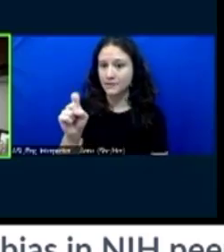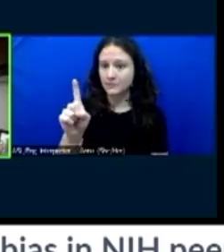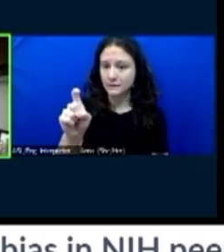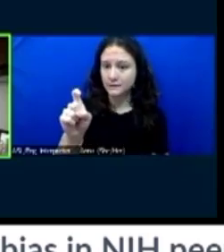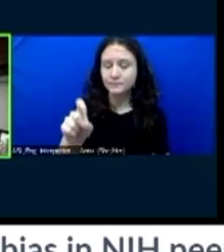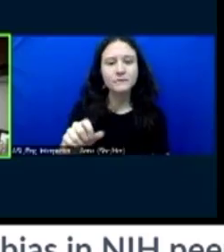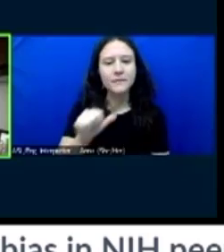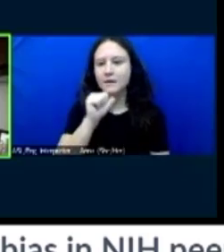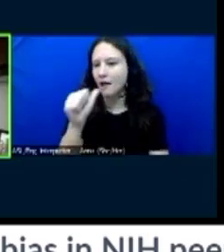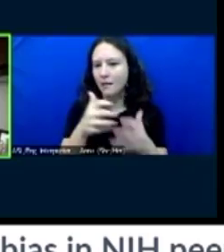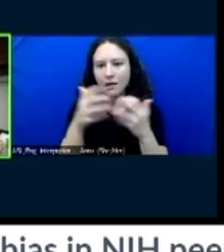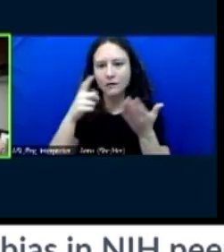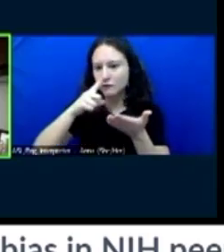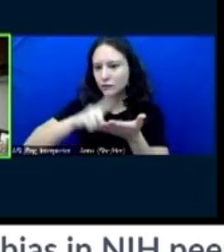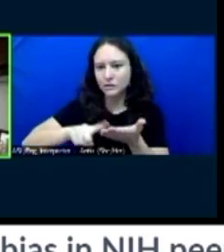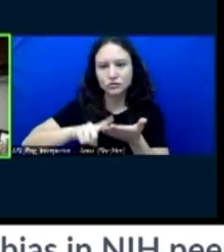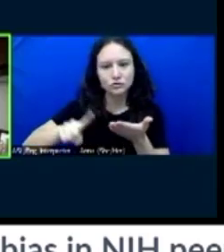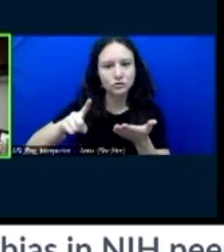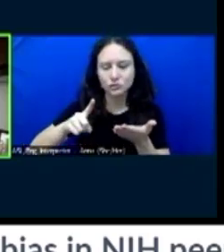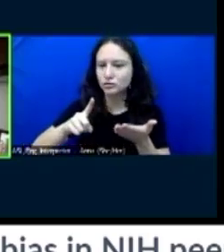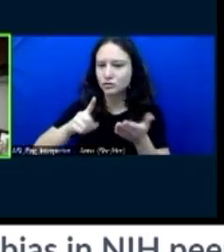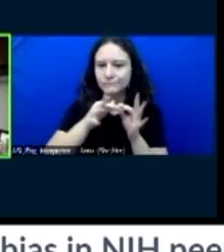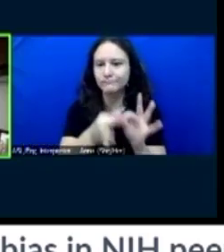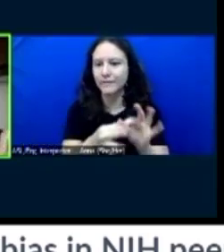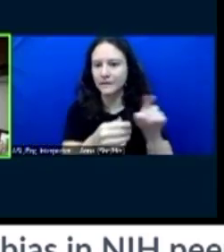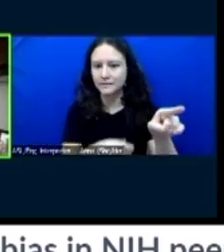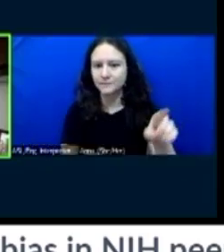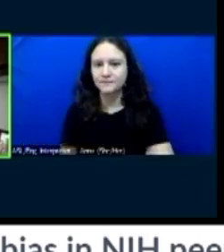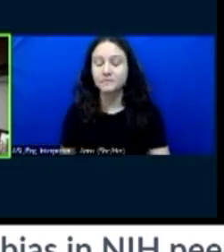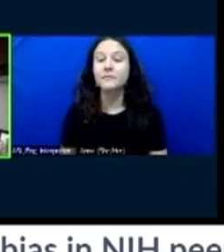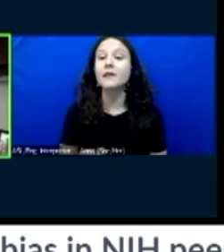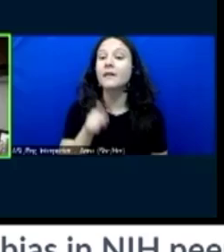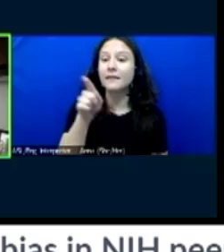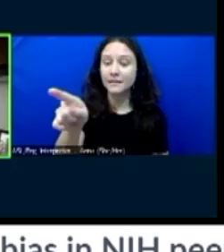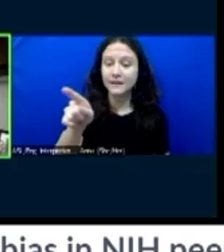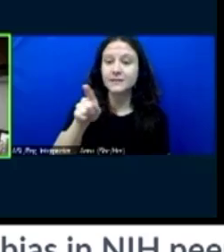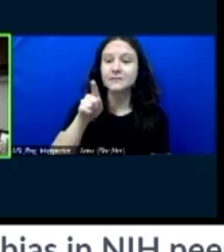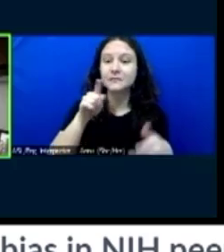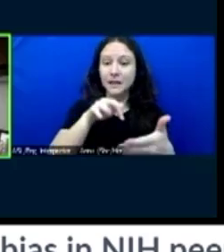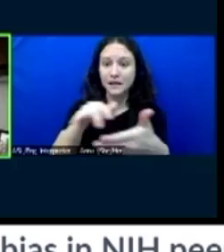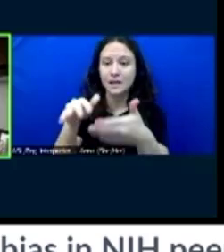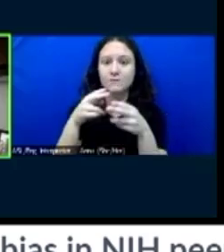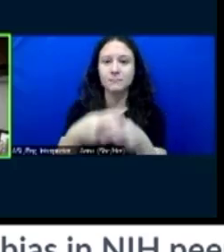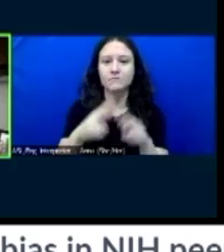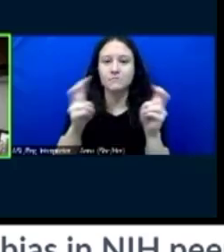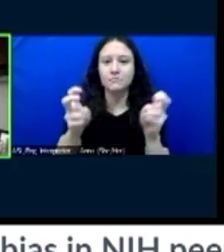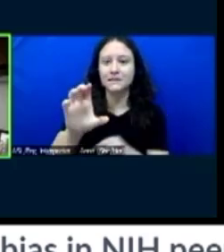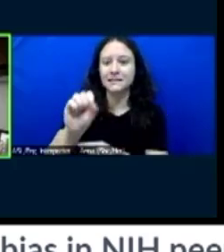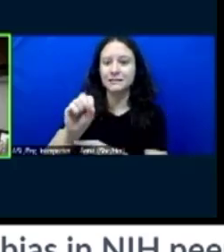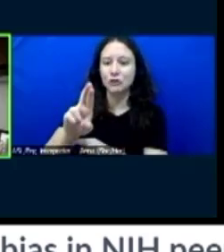This study, which we called CSR's anonymization study and was published last year,